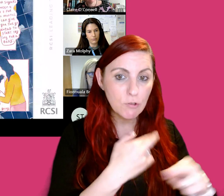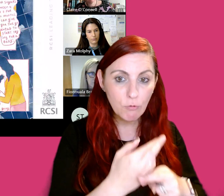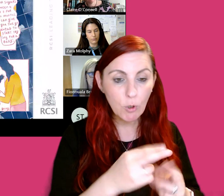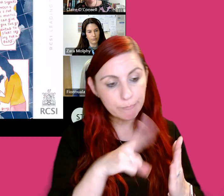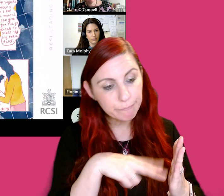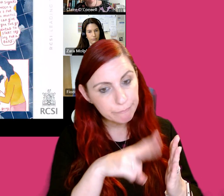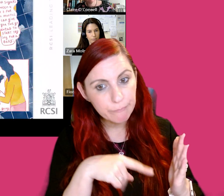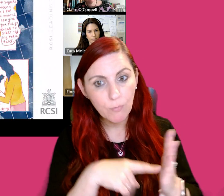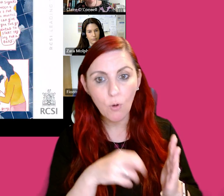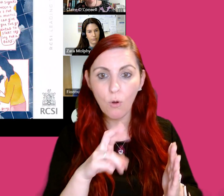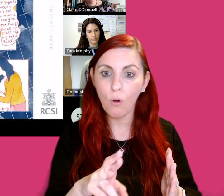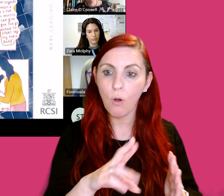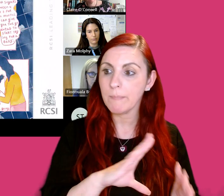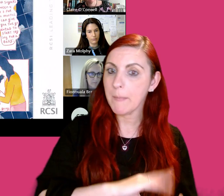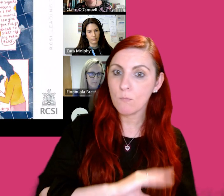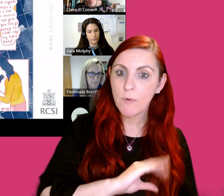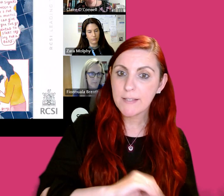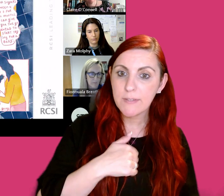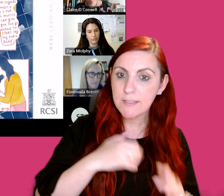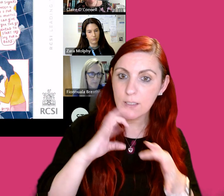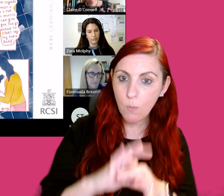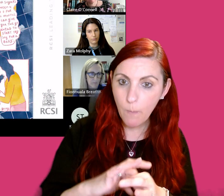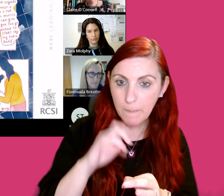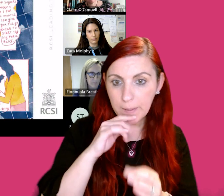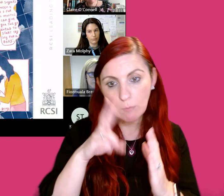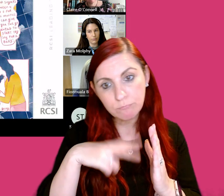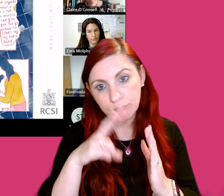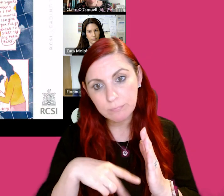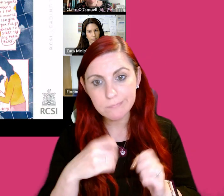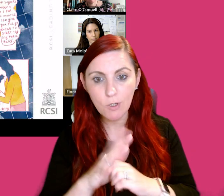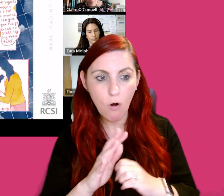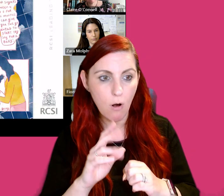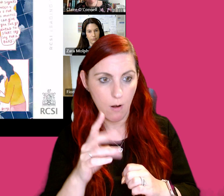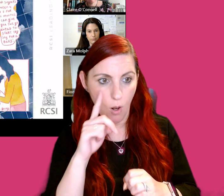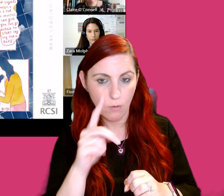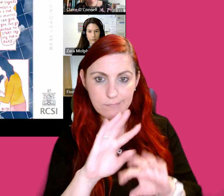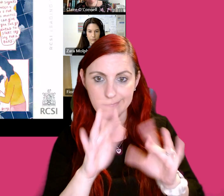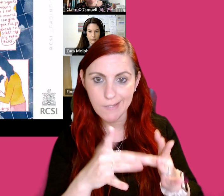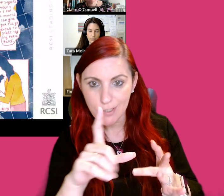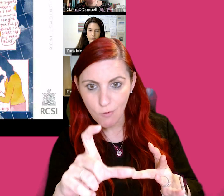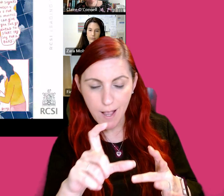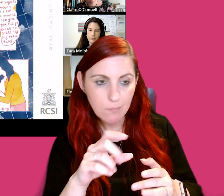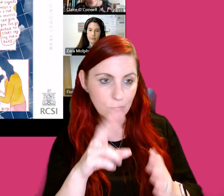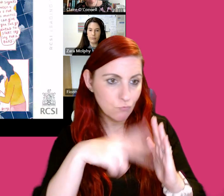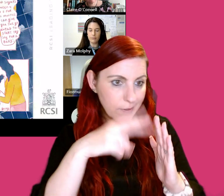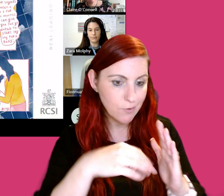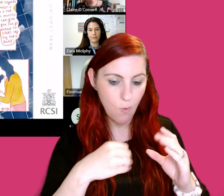breastfeeding at home uh they could just connect and disconnect with the comic at their own pace